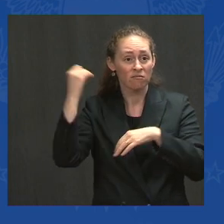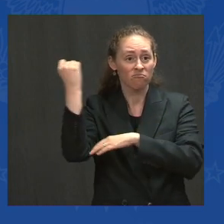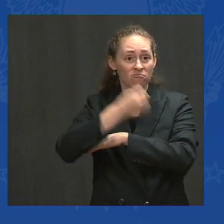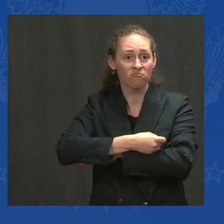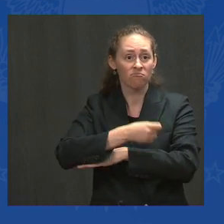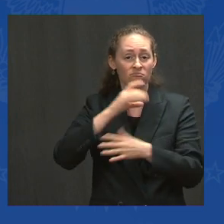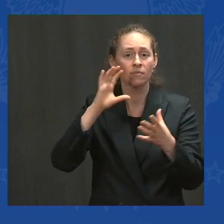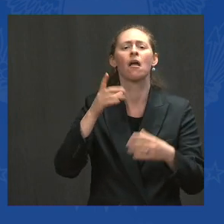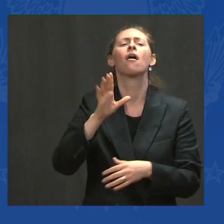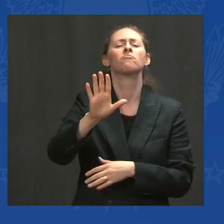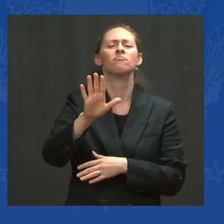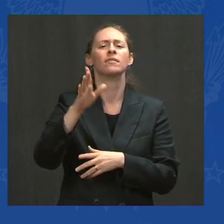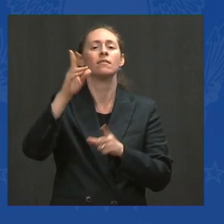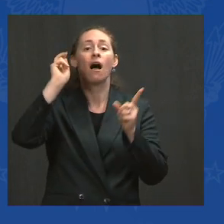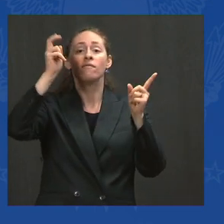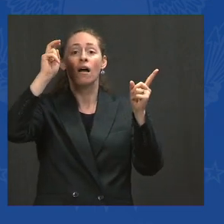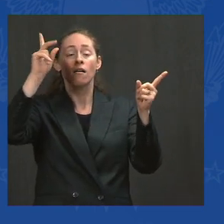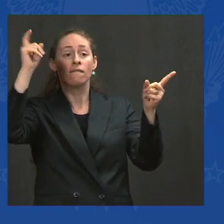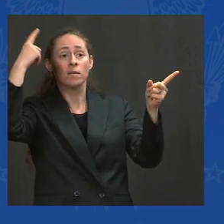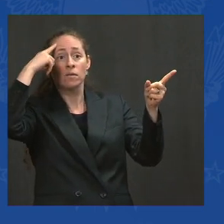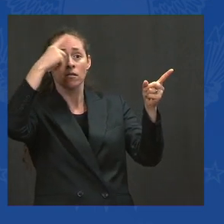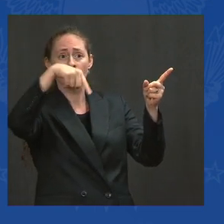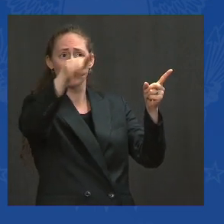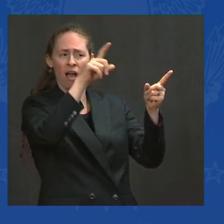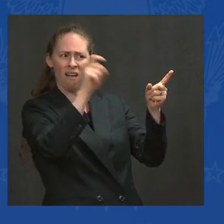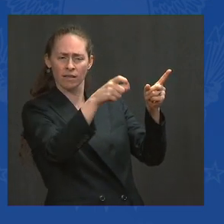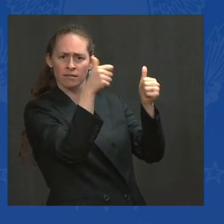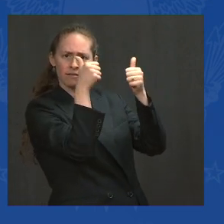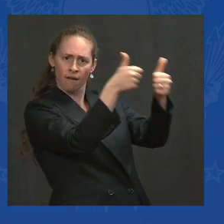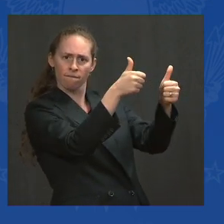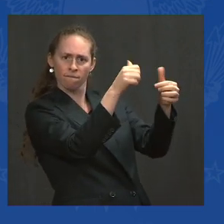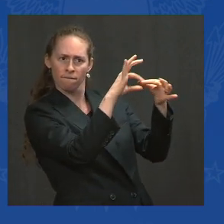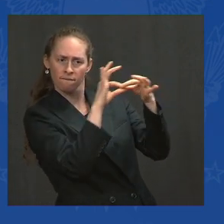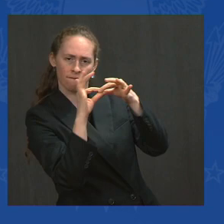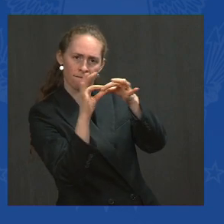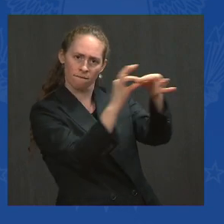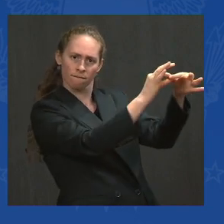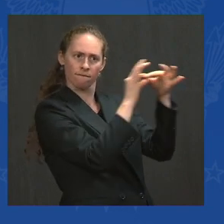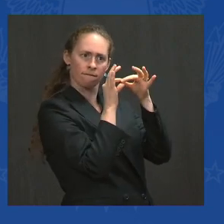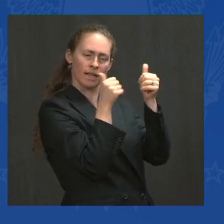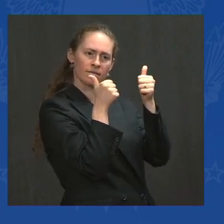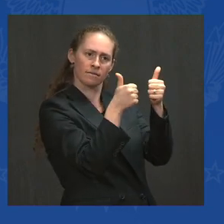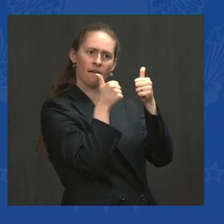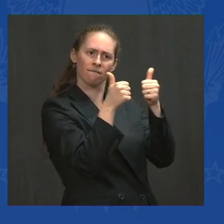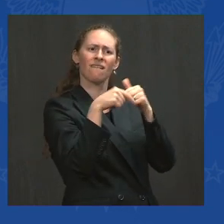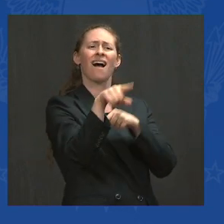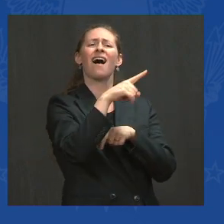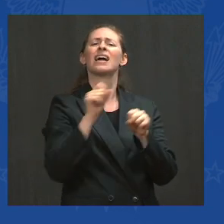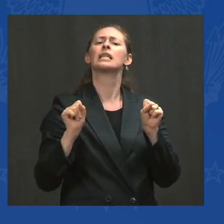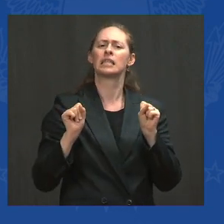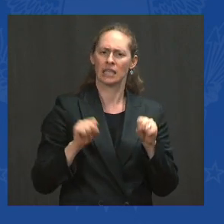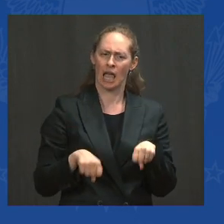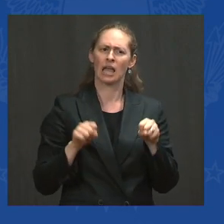leadership has to come together. They clearly have the capacity to sustain the